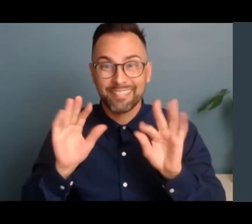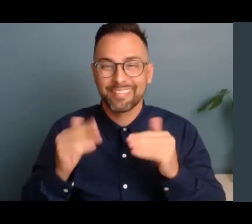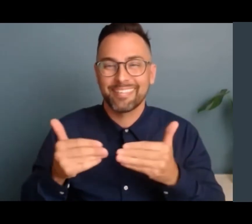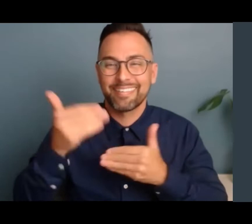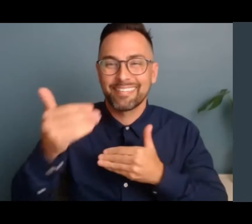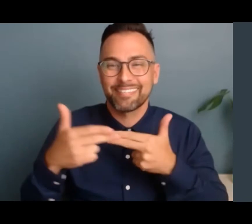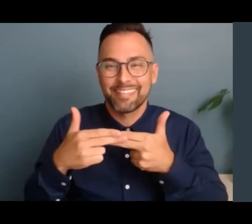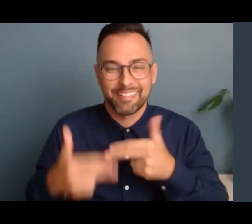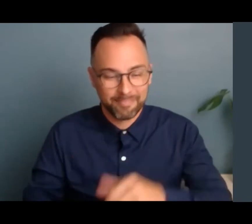Next slide, please.